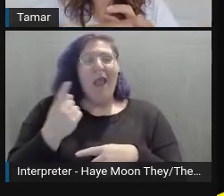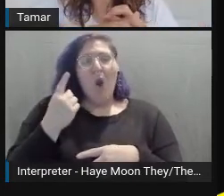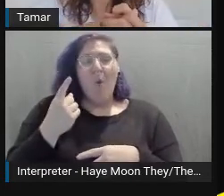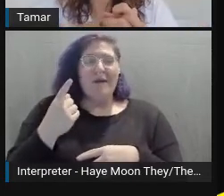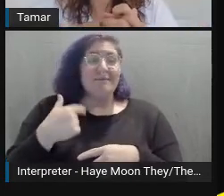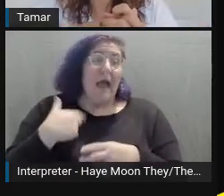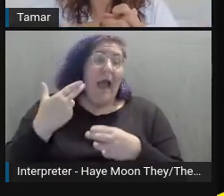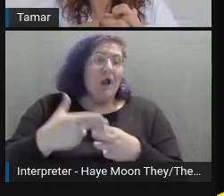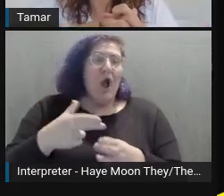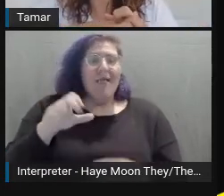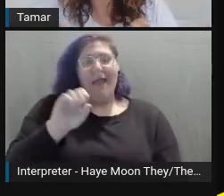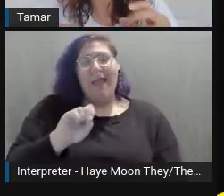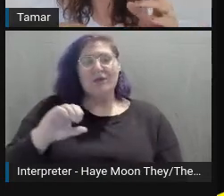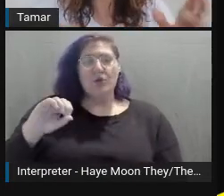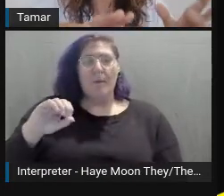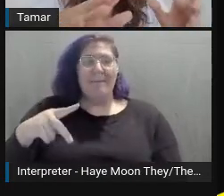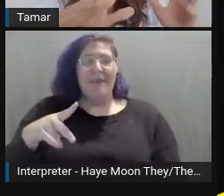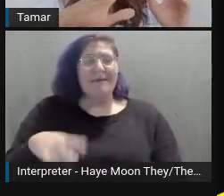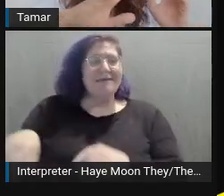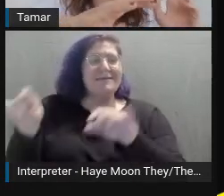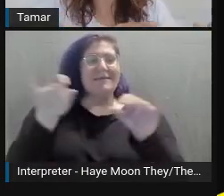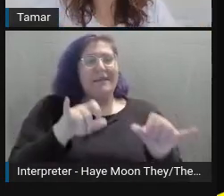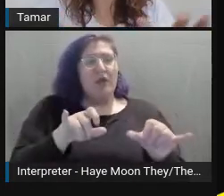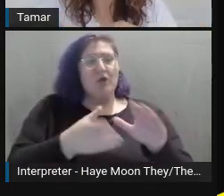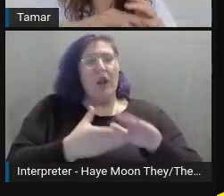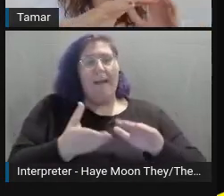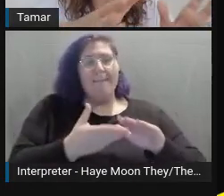We can call it guidelines, we can call it standards